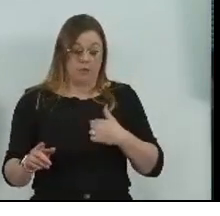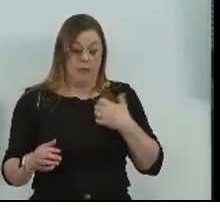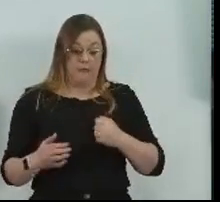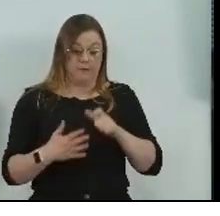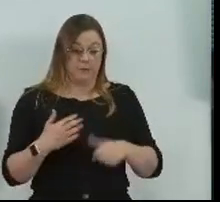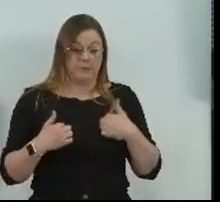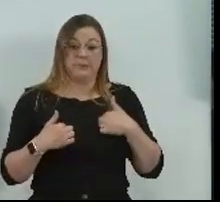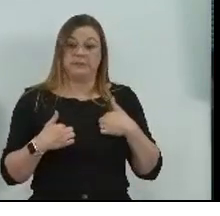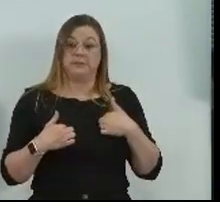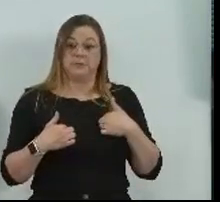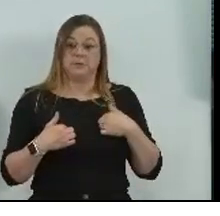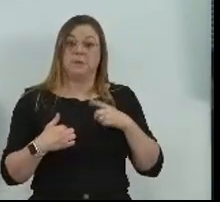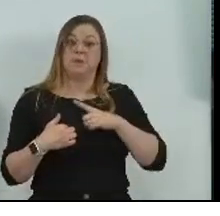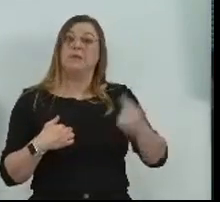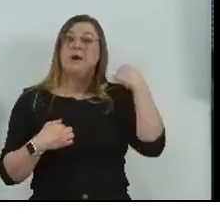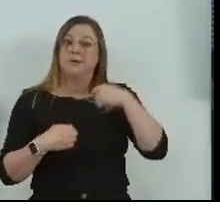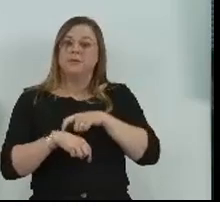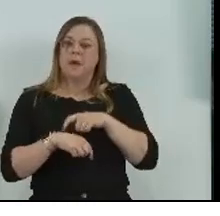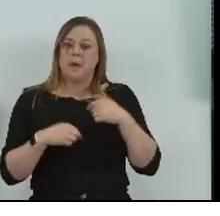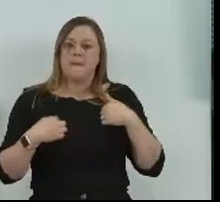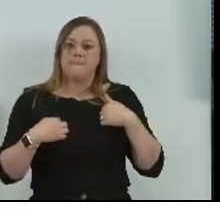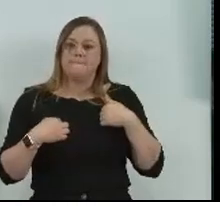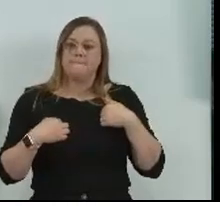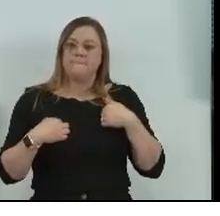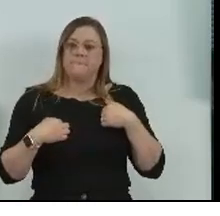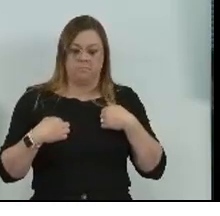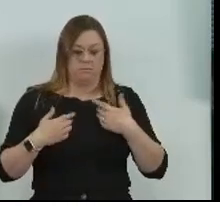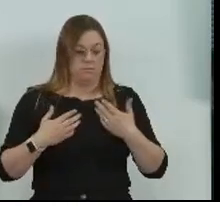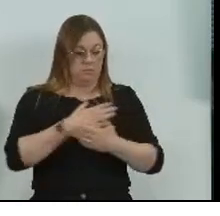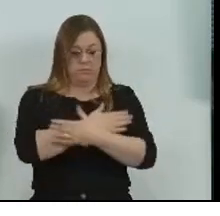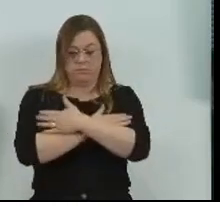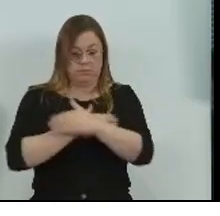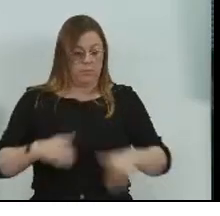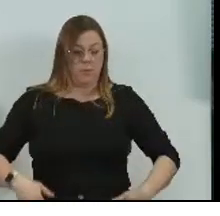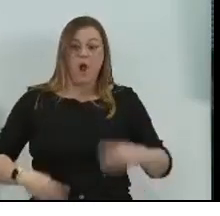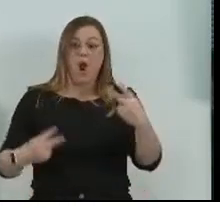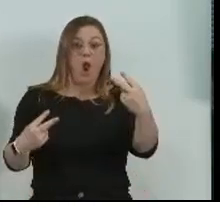because at the time I have 4 limbs. I don't look impaired.